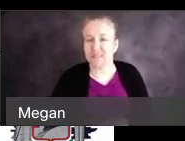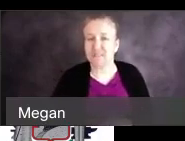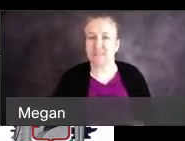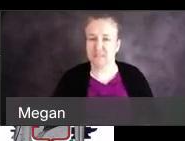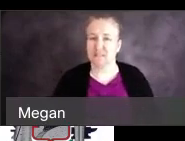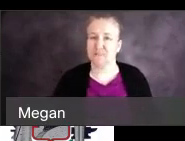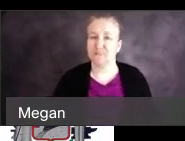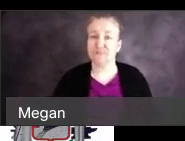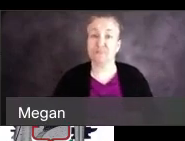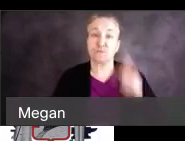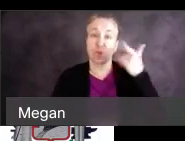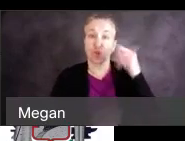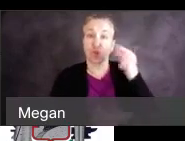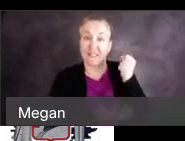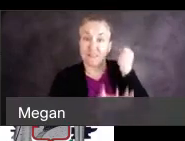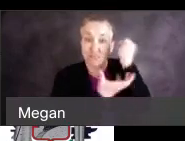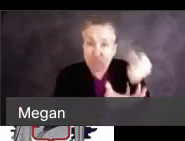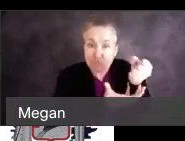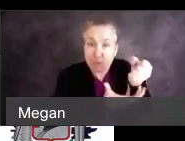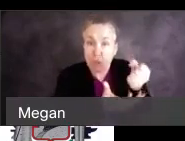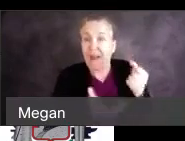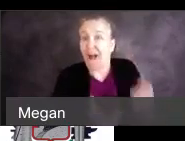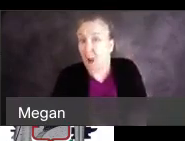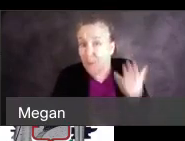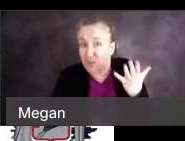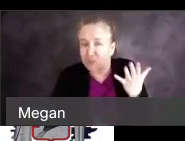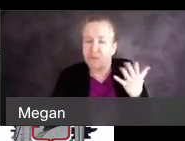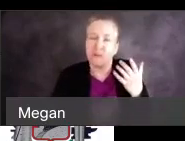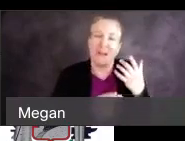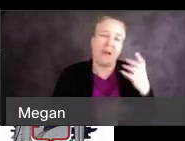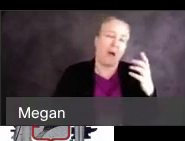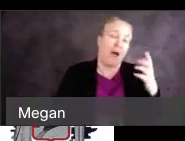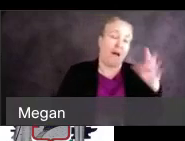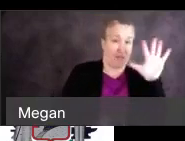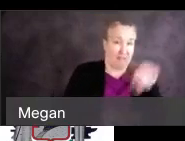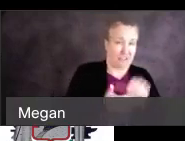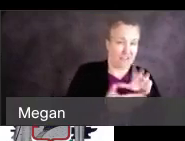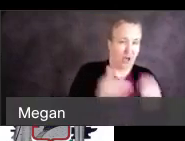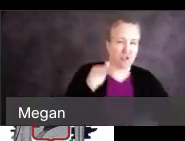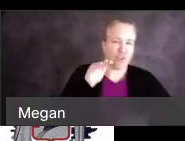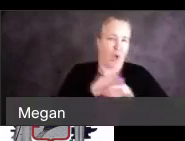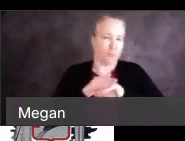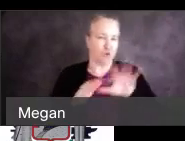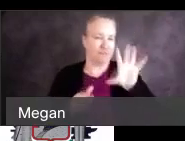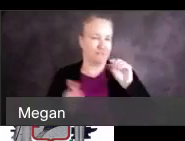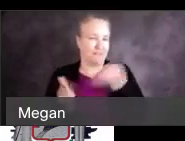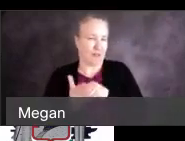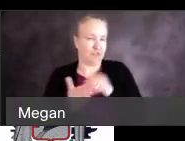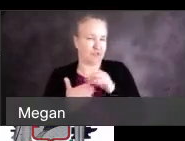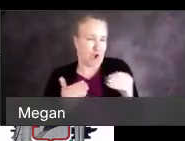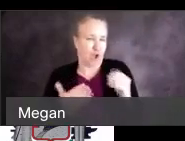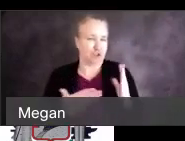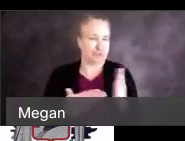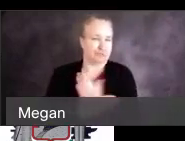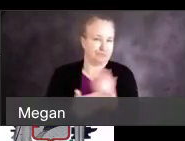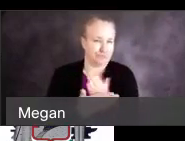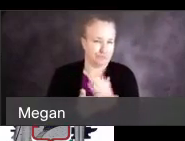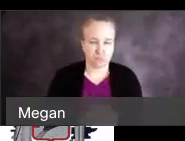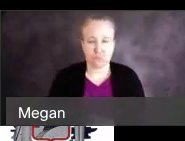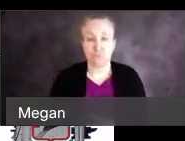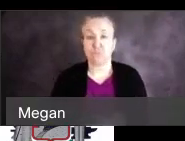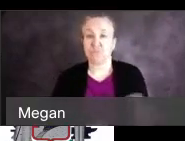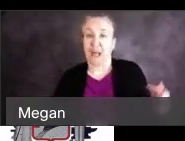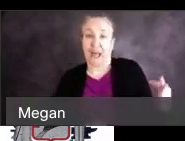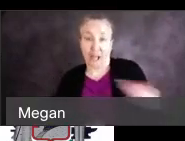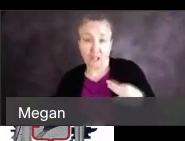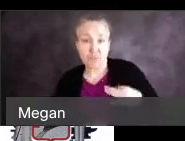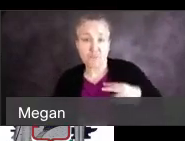awards will be in increments from $5,000 up to $50,000. The eligibility, application requirements, and